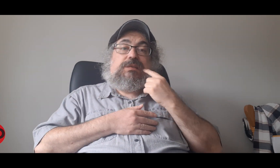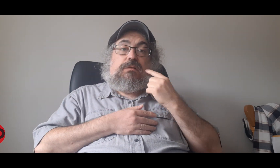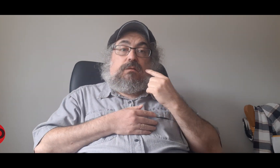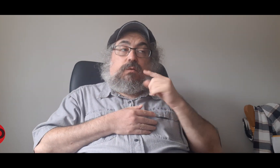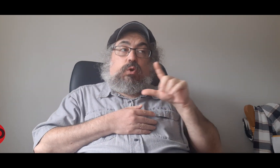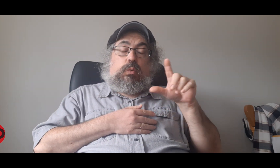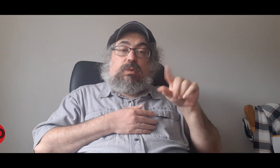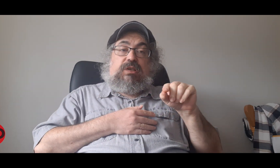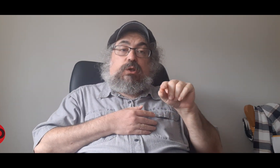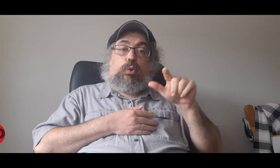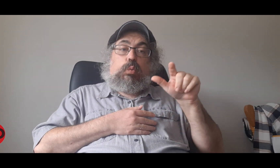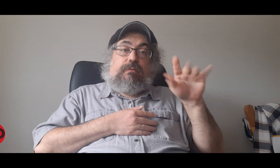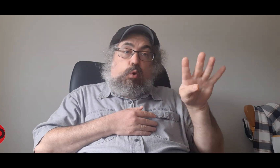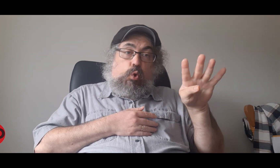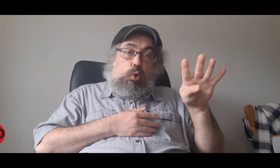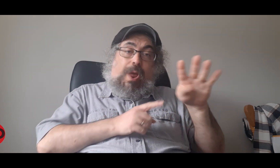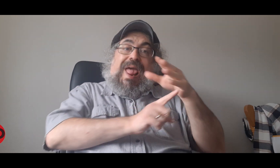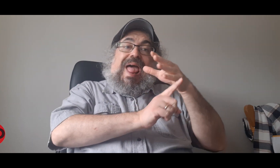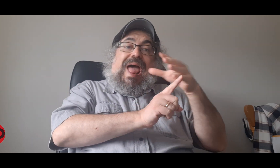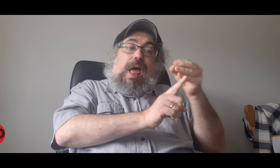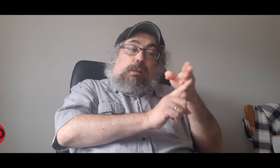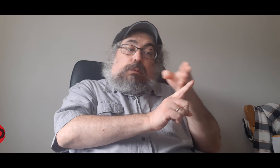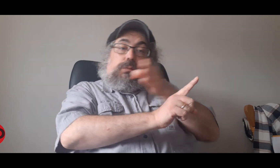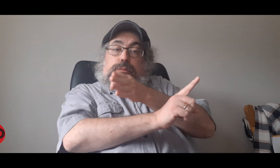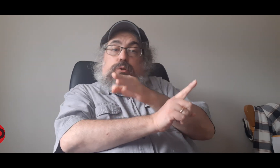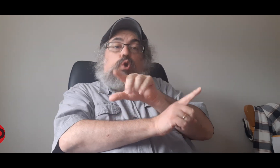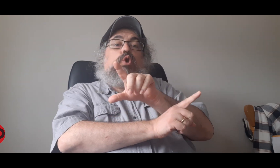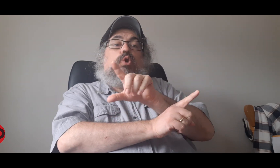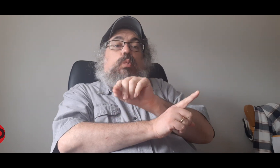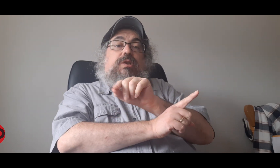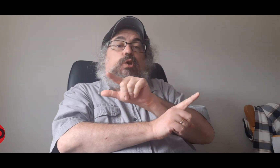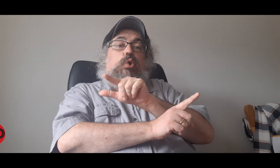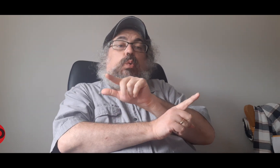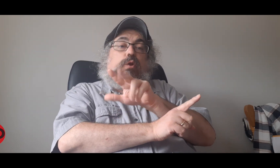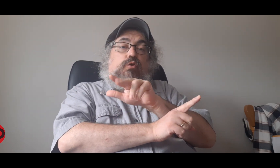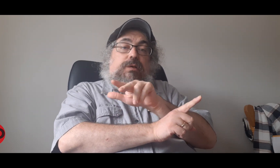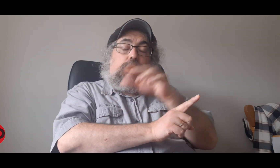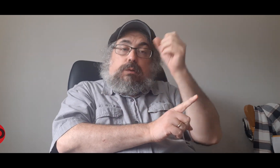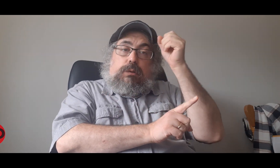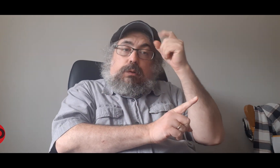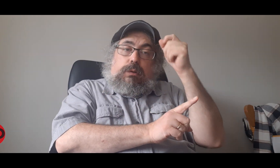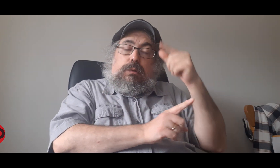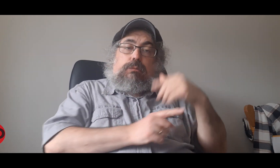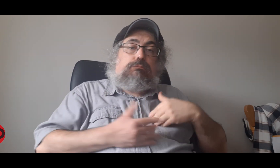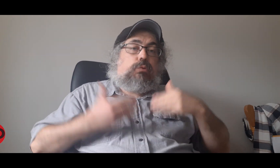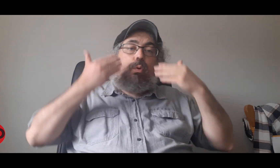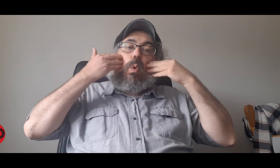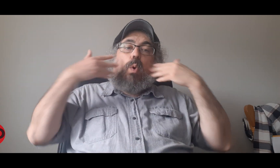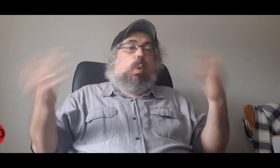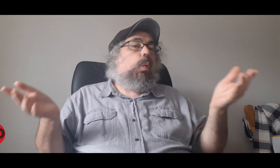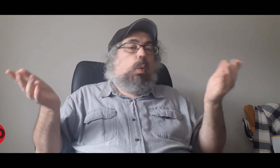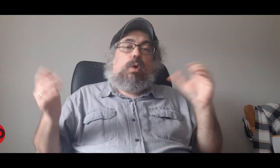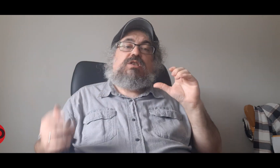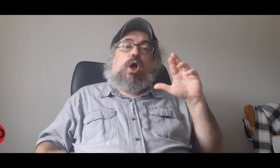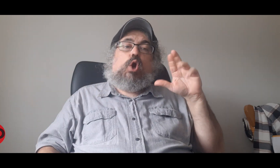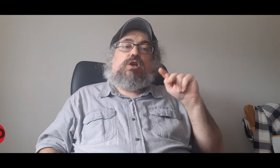we do not know what CRTC's decisions are.